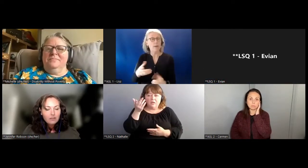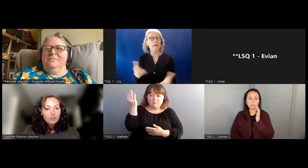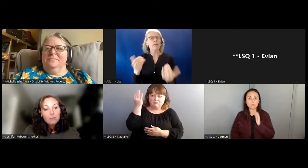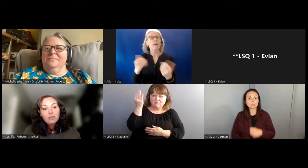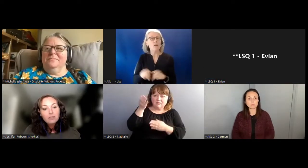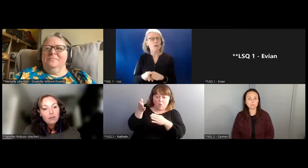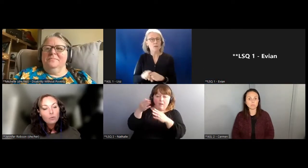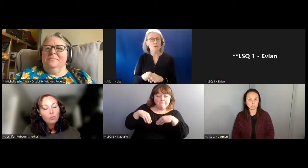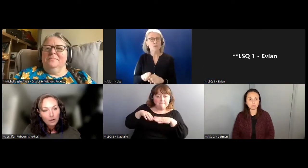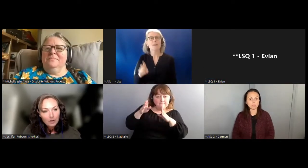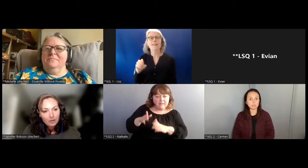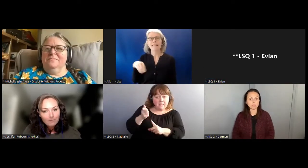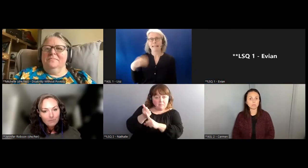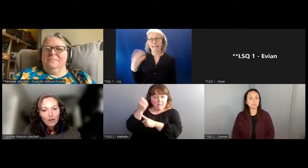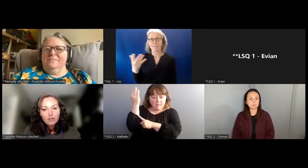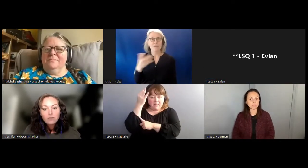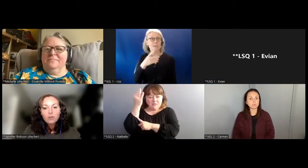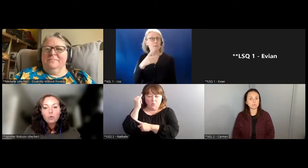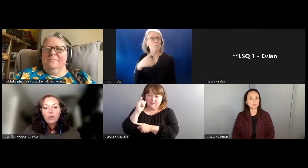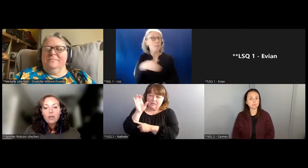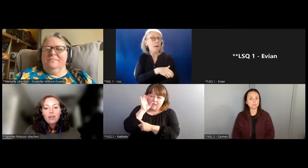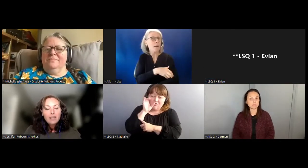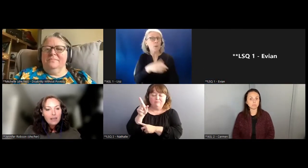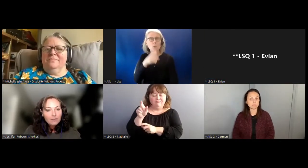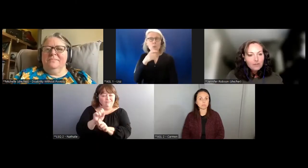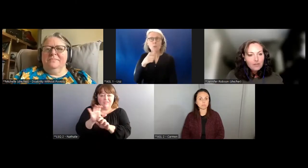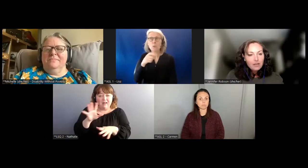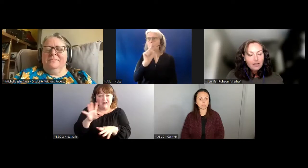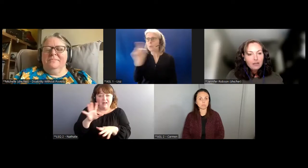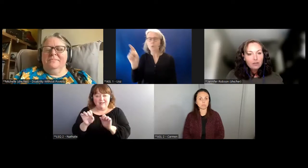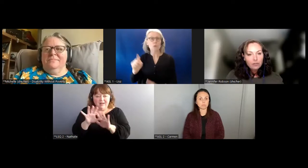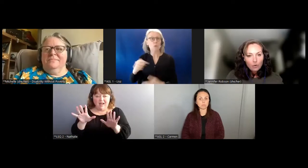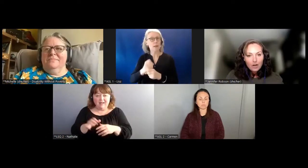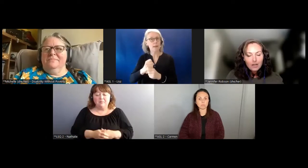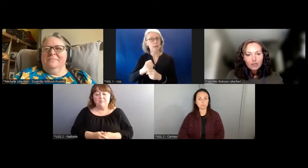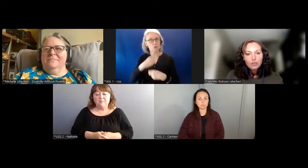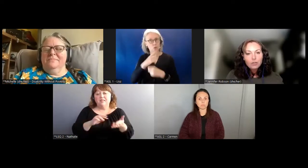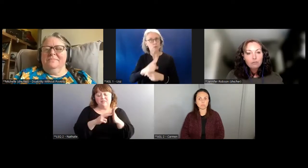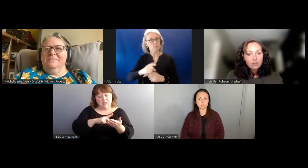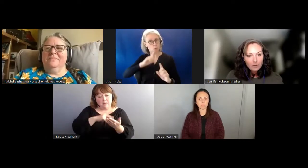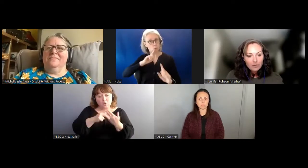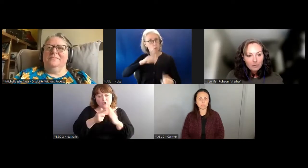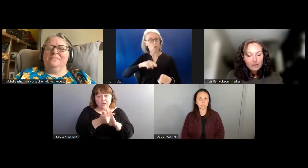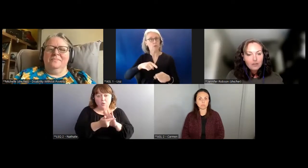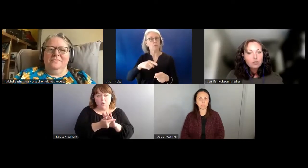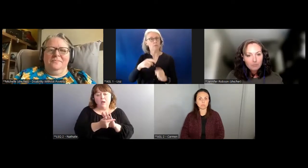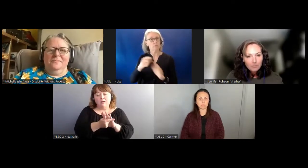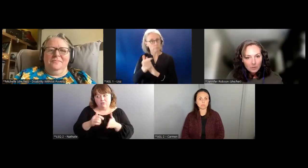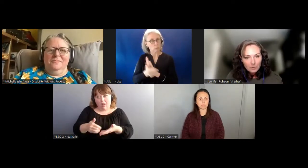TO MAKE THE BILL WORK. RIGHT. IT GIVES THE AUTHORITY TO THE RESPONSIBLE MINISTER, SO